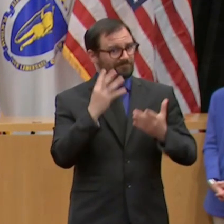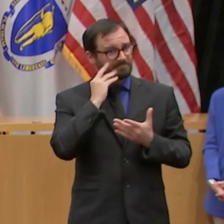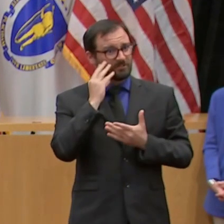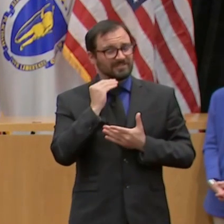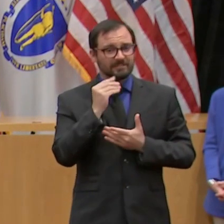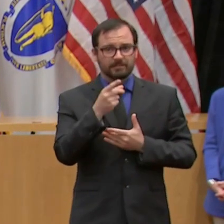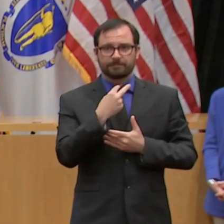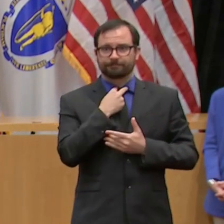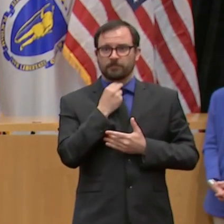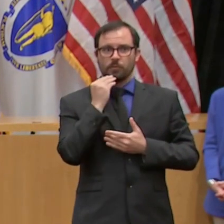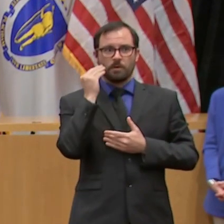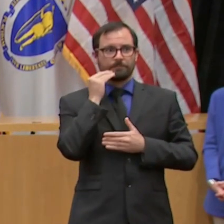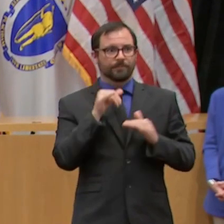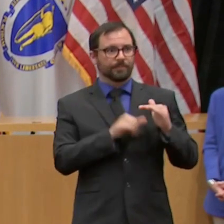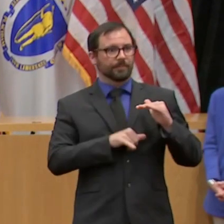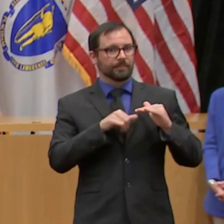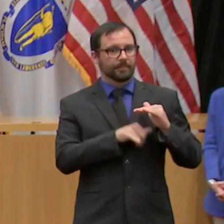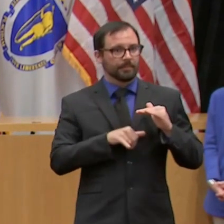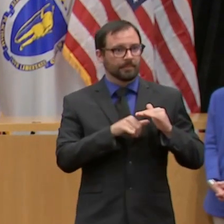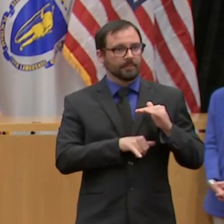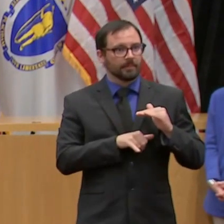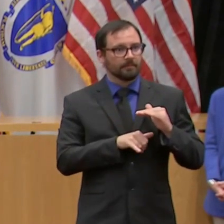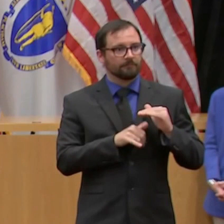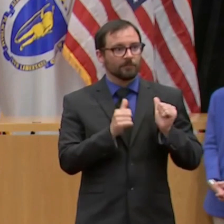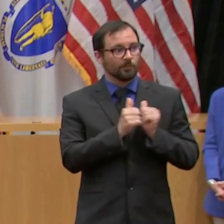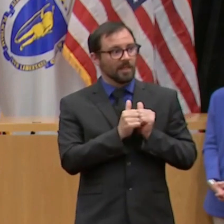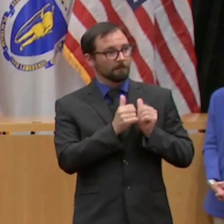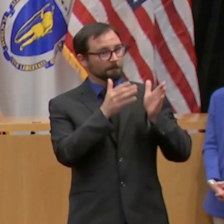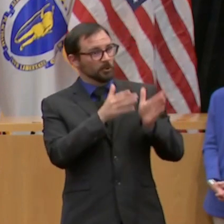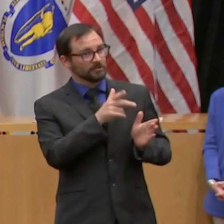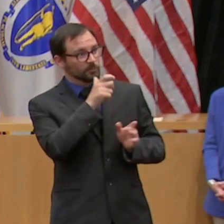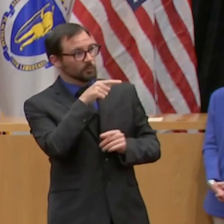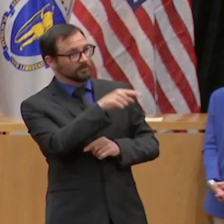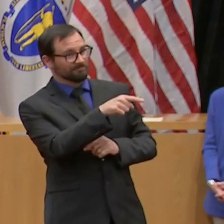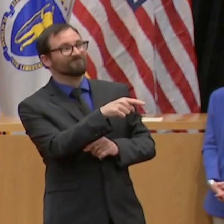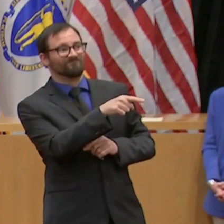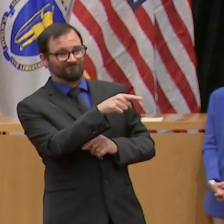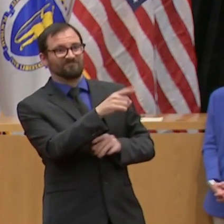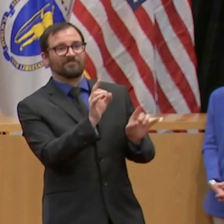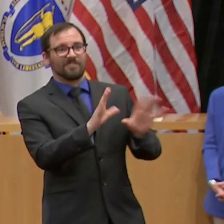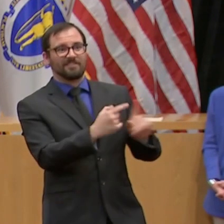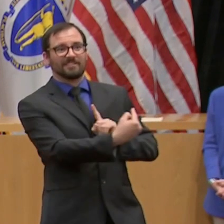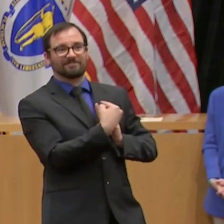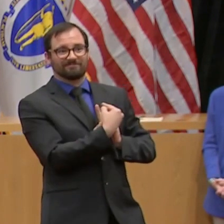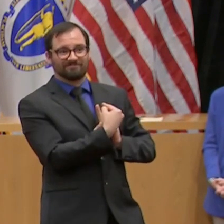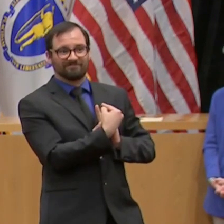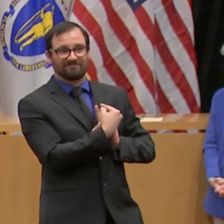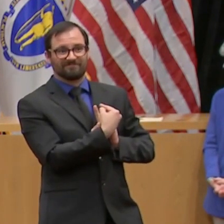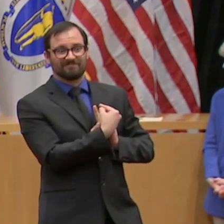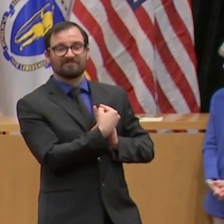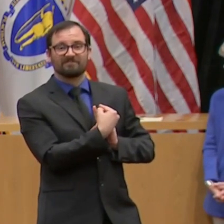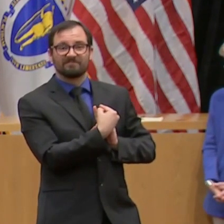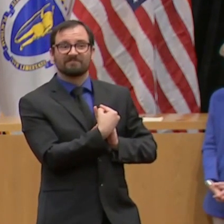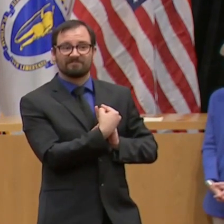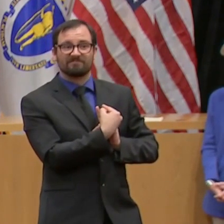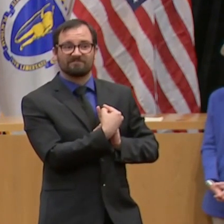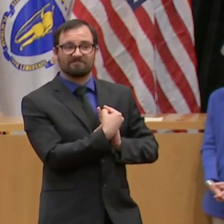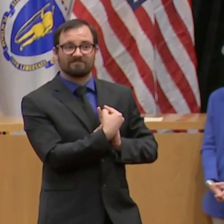THINK OF THAT FOR JUST A MOMENT. BEING HOME, ISOLATING OR QUARANTINING OR WORKING FROM